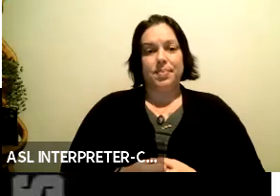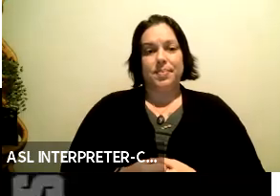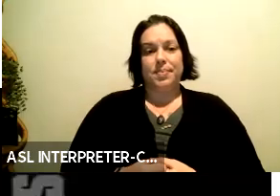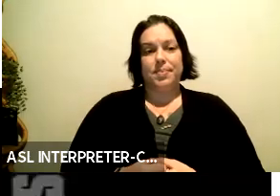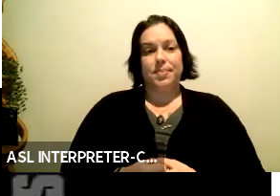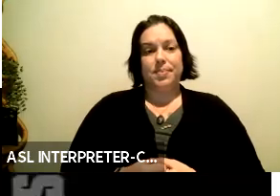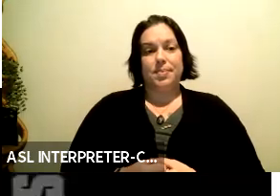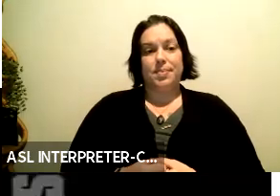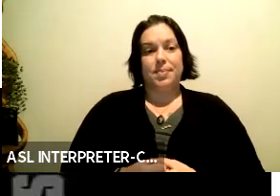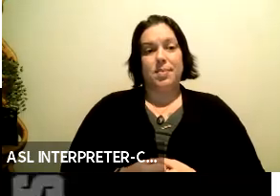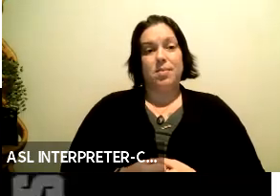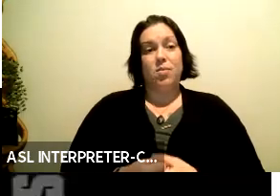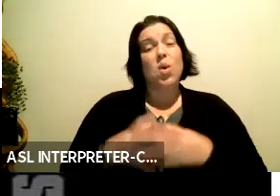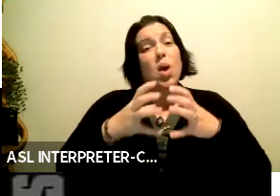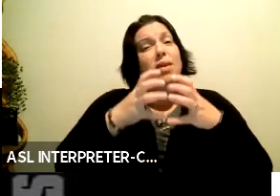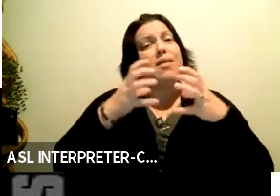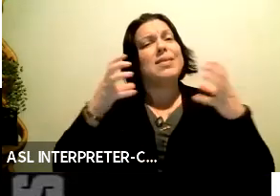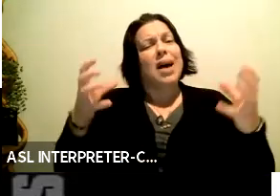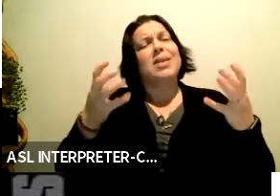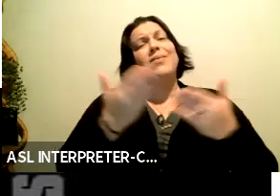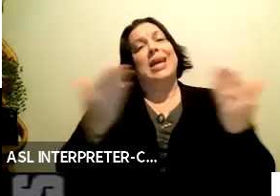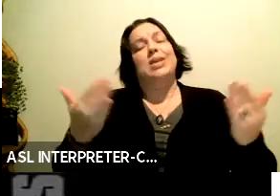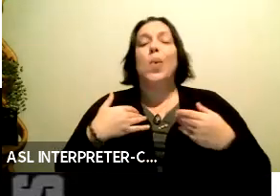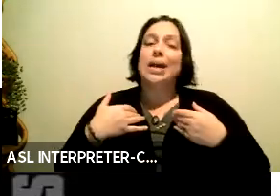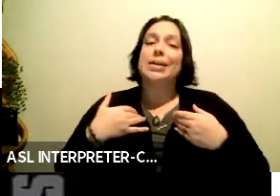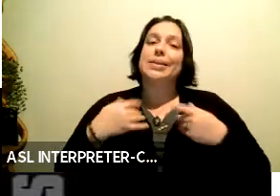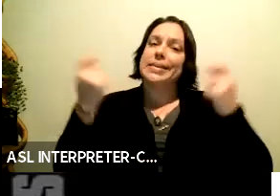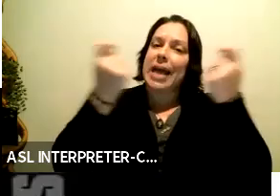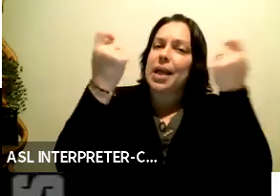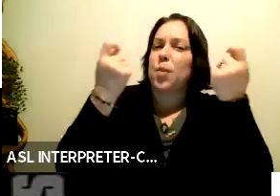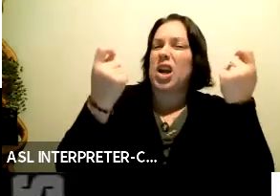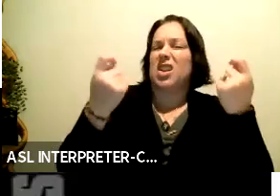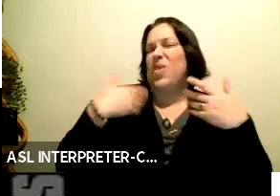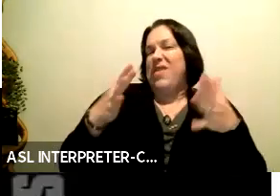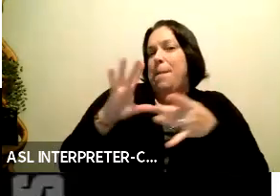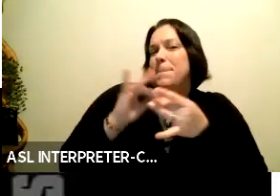are a lot of things we celebrated and we've named a couple of them already, but this was the first